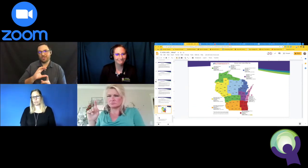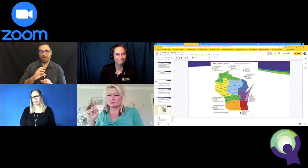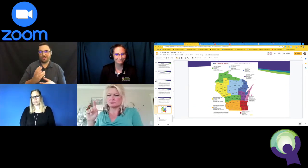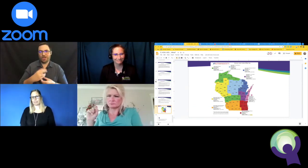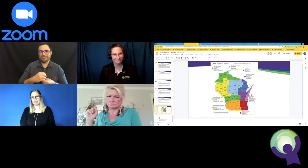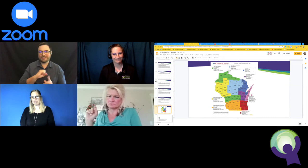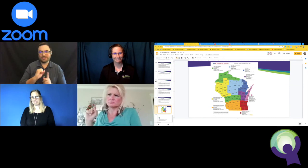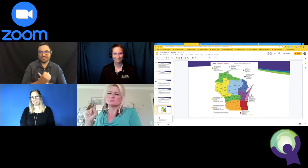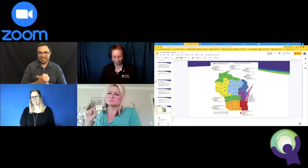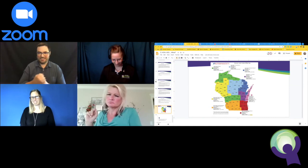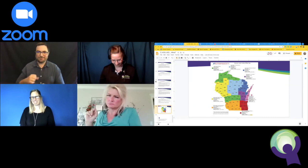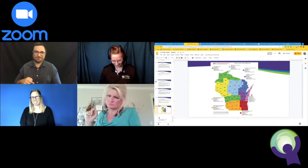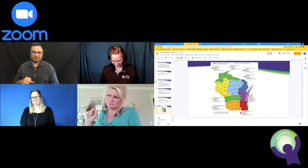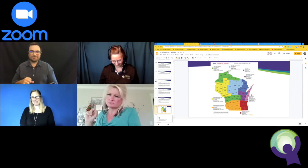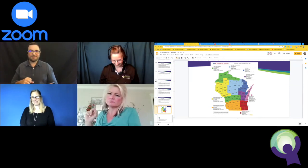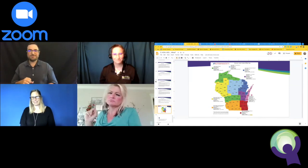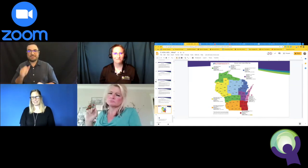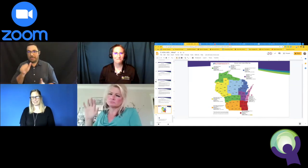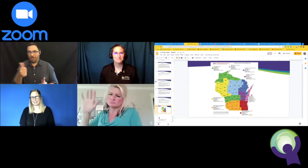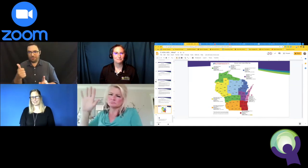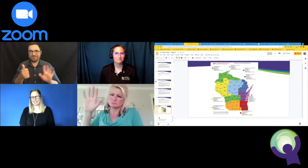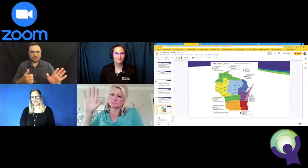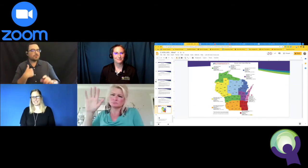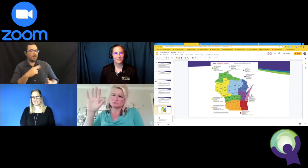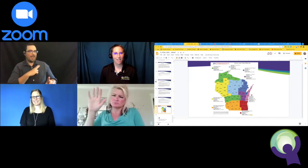Heidi: Thank you for clarifying and expanding on that